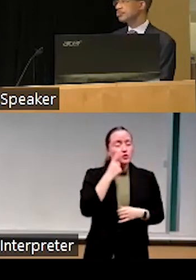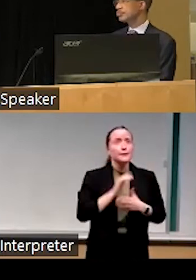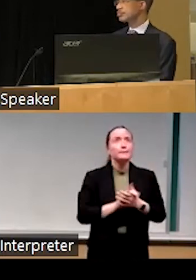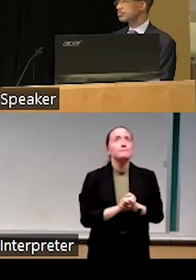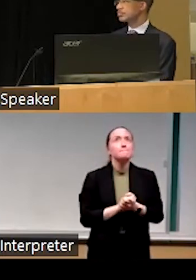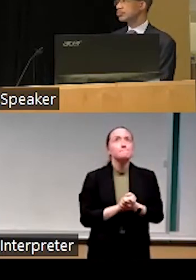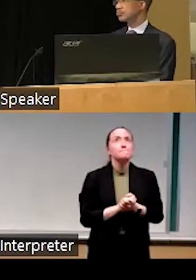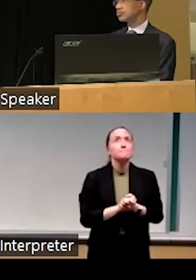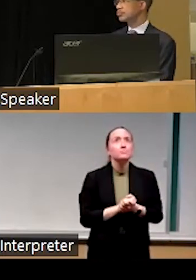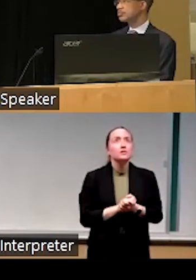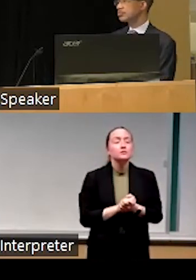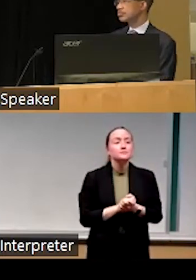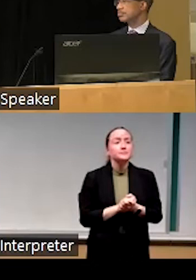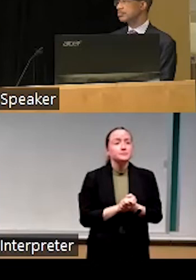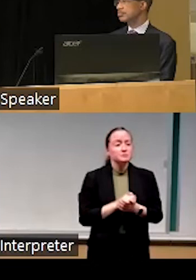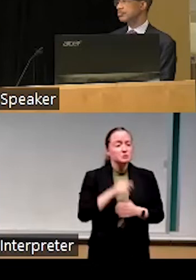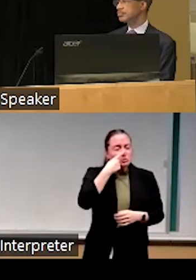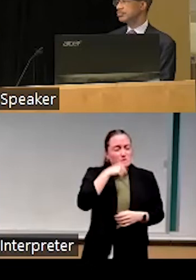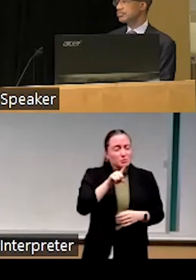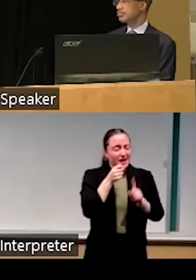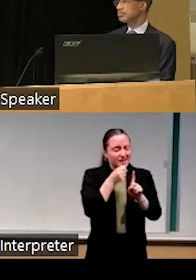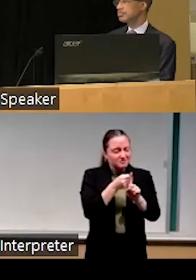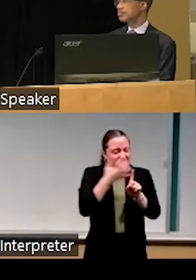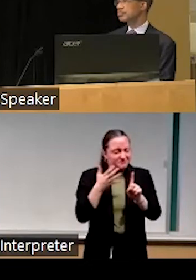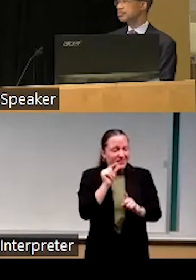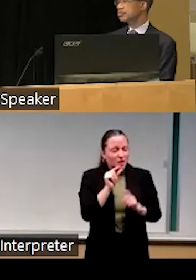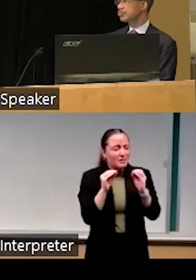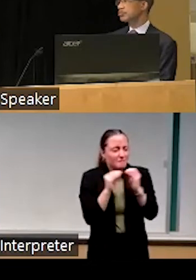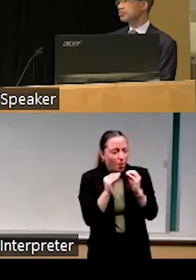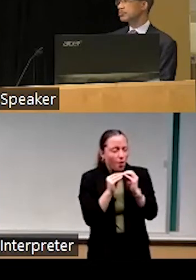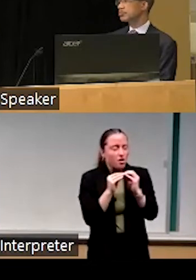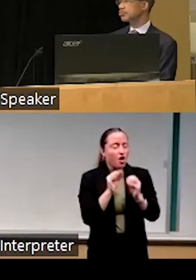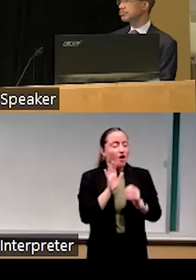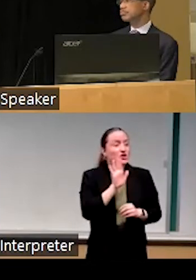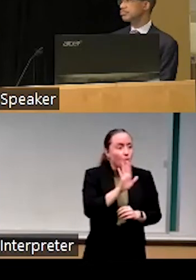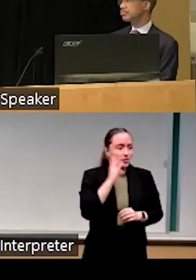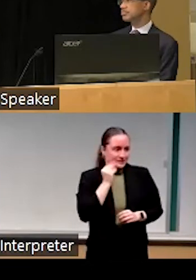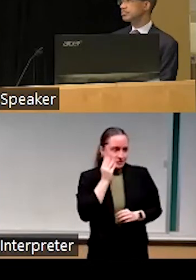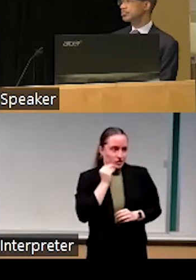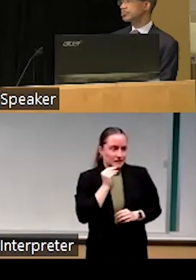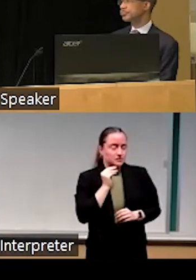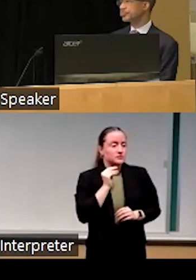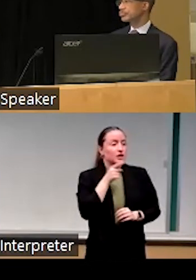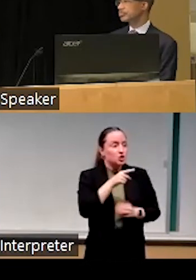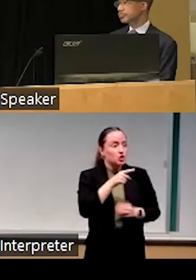um just elaborate a bit more on that what it was for you in some of that personal professional